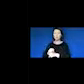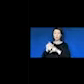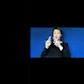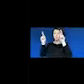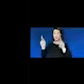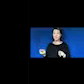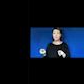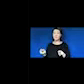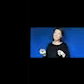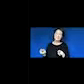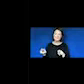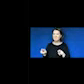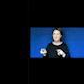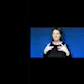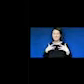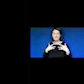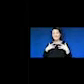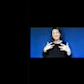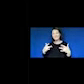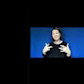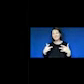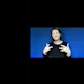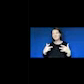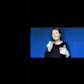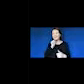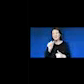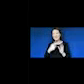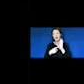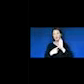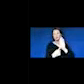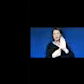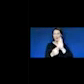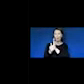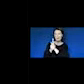abilities of the individuals that we serve, and the job seekers that we represent.